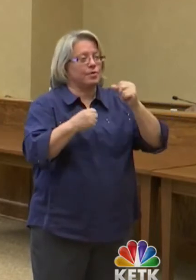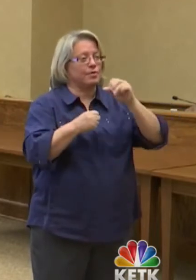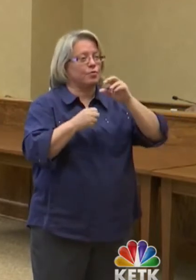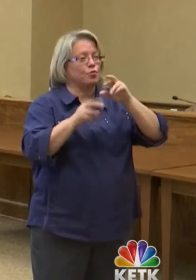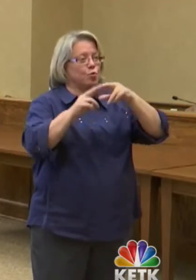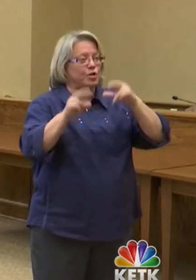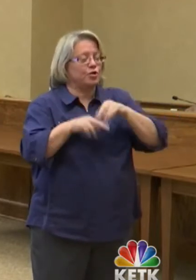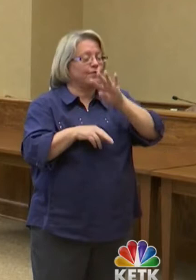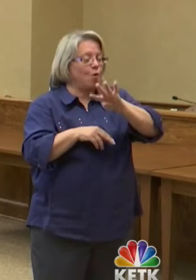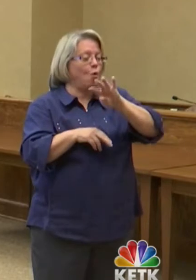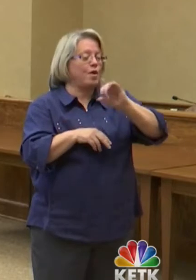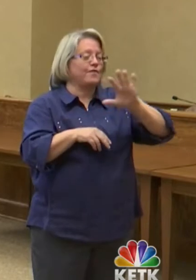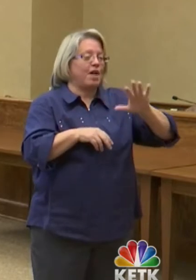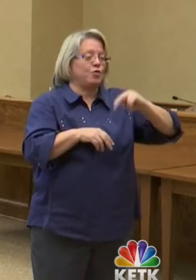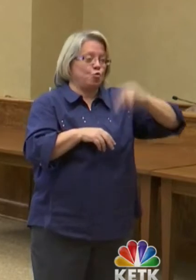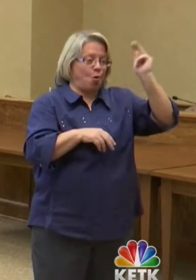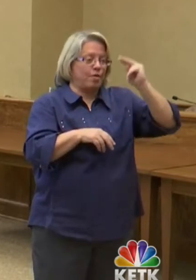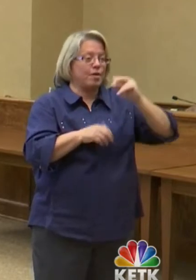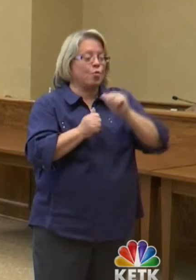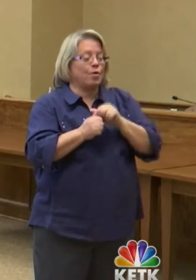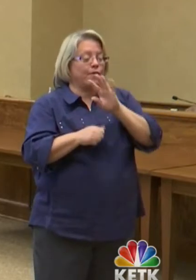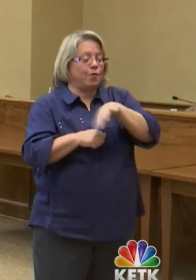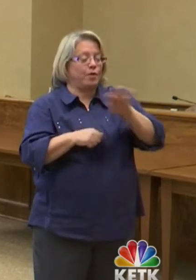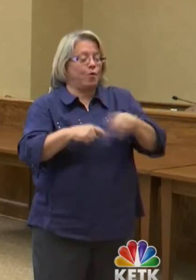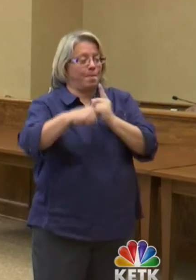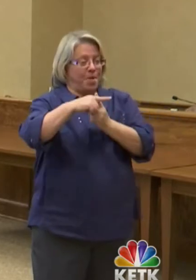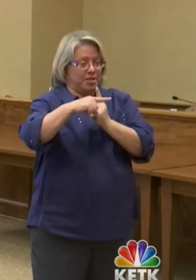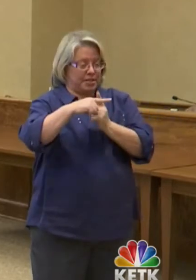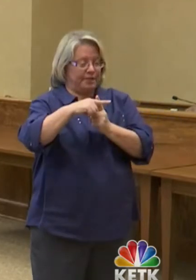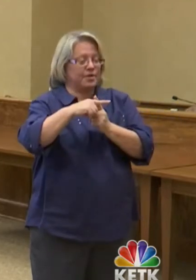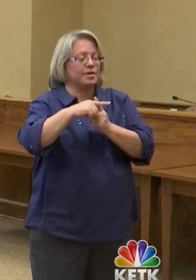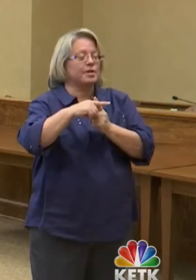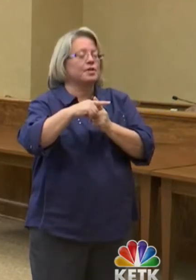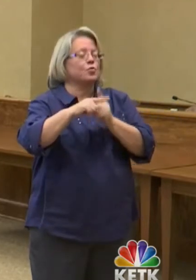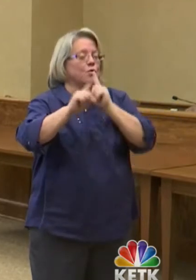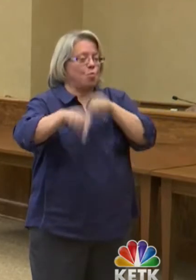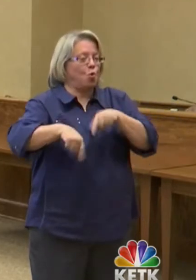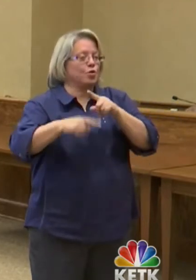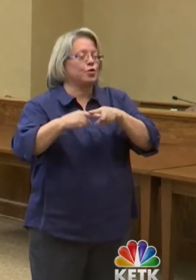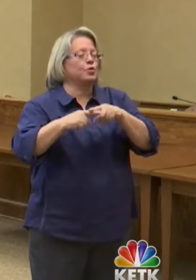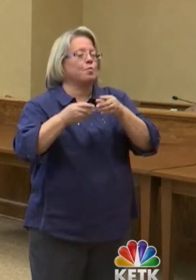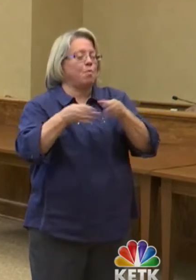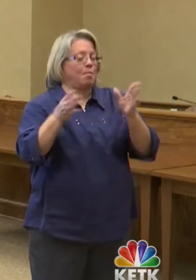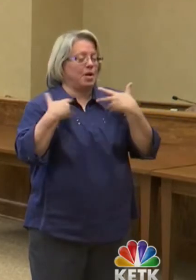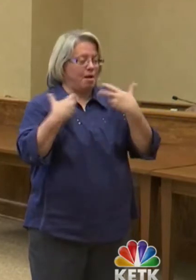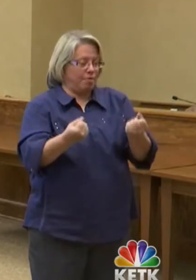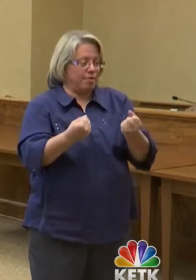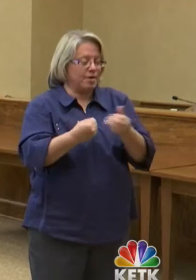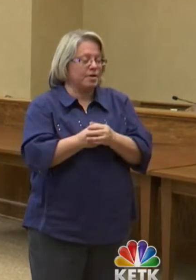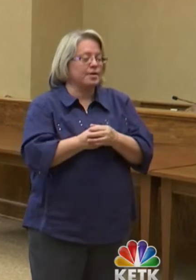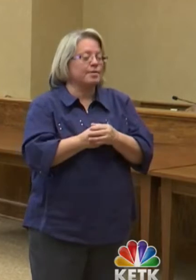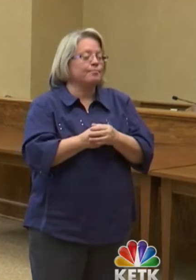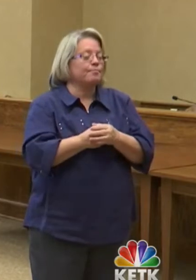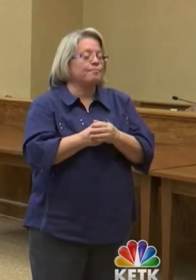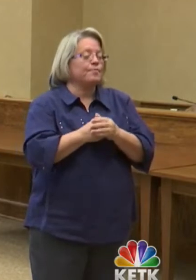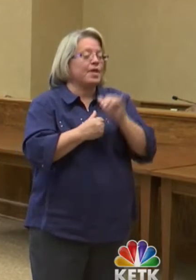ARE IMPORTANT HERE. THE LAB TESTED A TOTAL OF 613 SAMPLES FROM 589 SEPARATE INDIVIDUALS FROM ACROSS TEXAS PUBLIC HEALTH REGION FOUR AND FIVE NORTH.